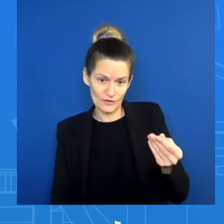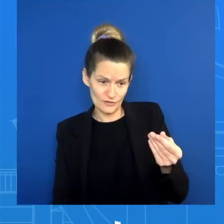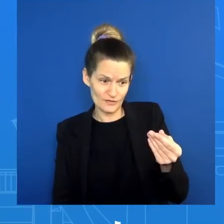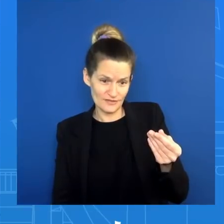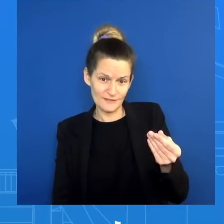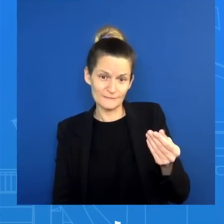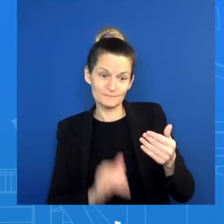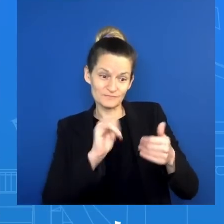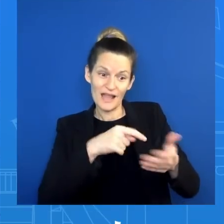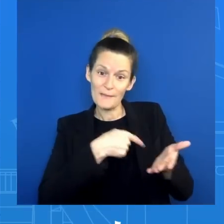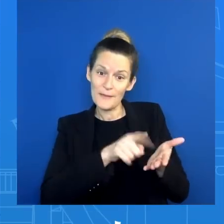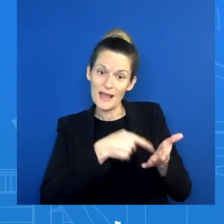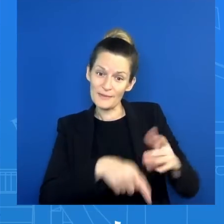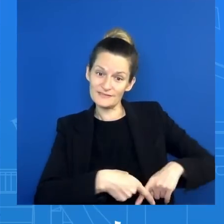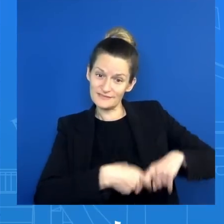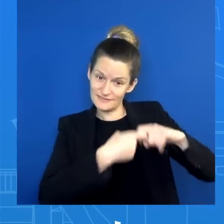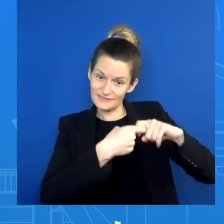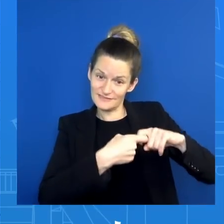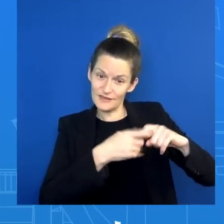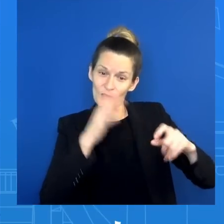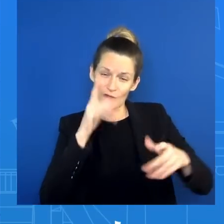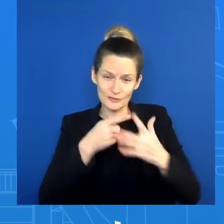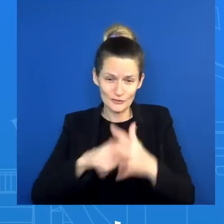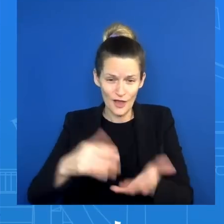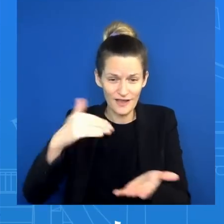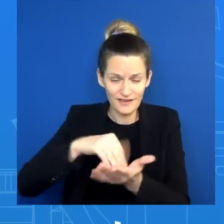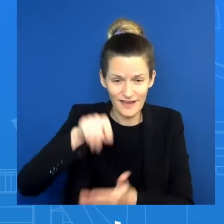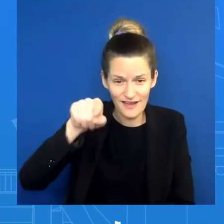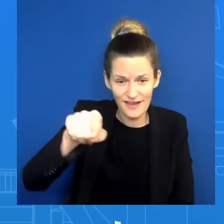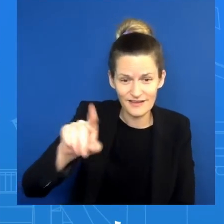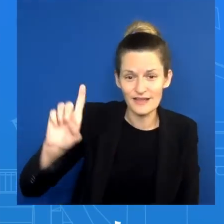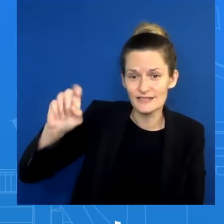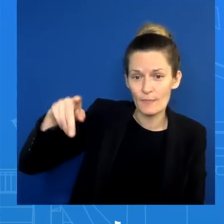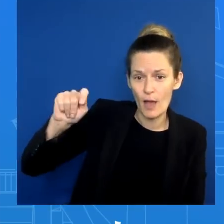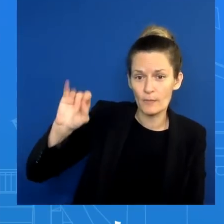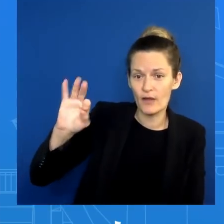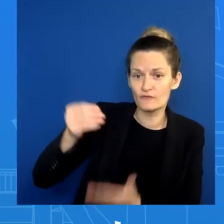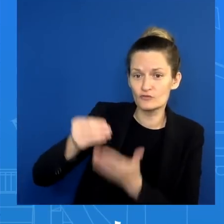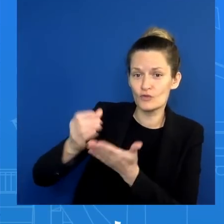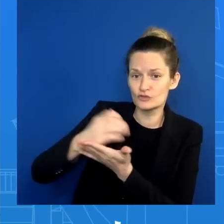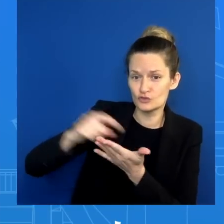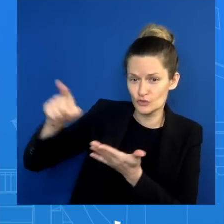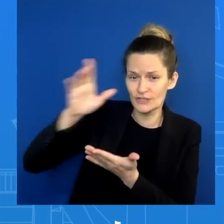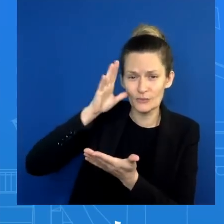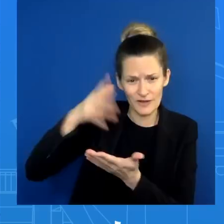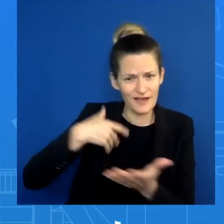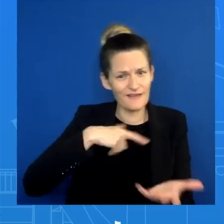Again, we will I you know, Susan Rice is the domestic policy adviser.